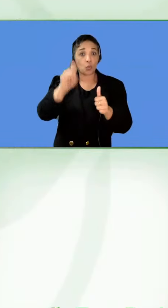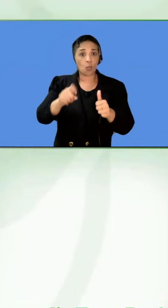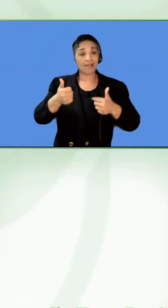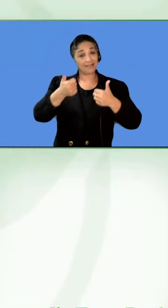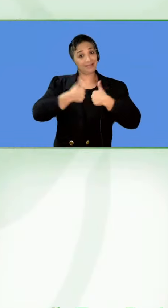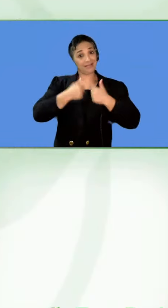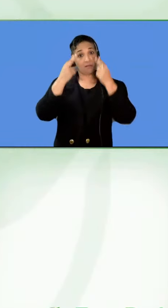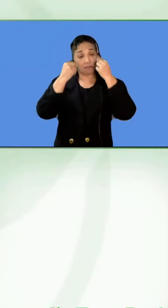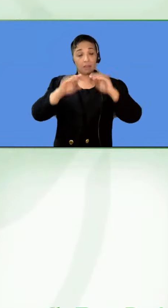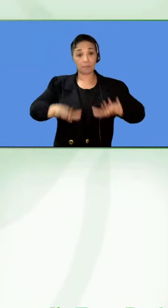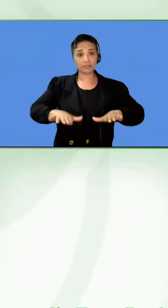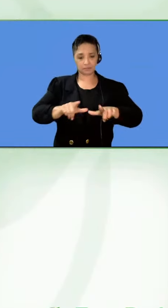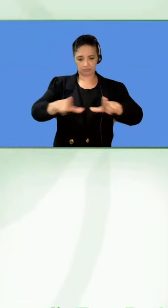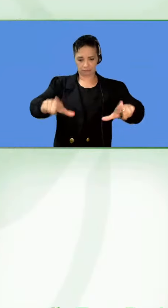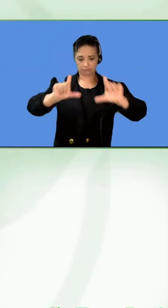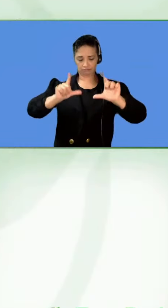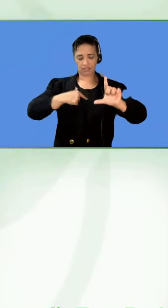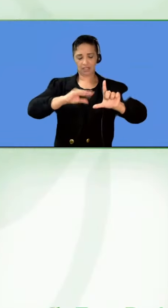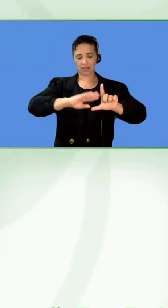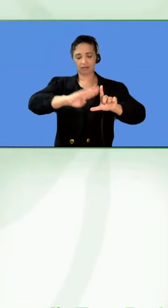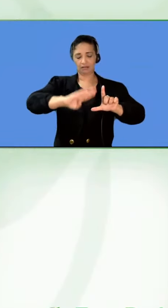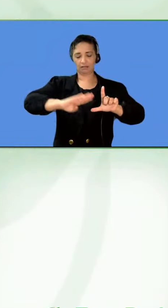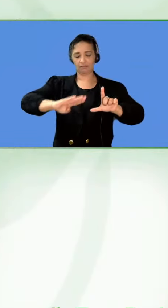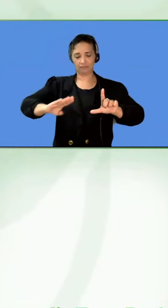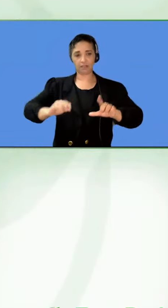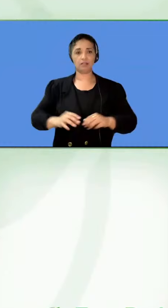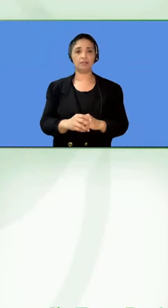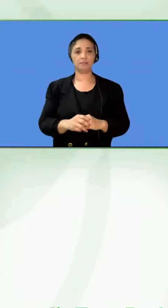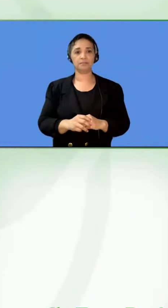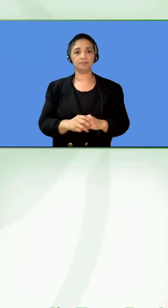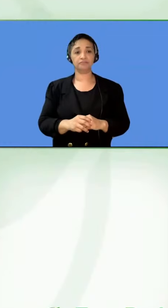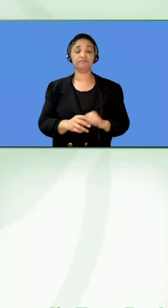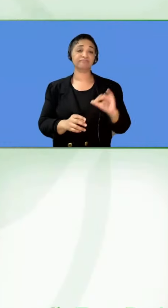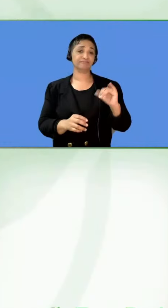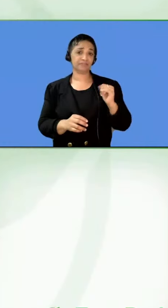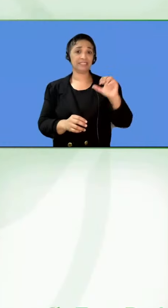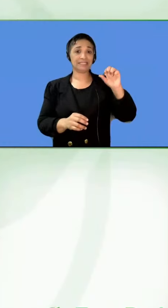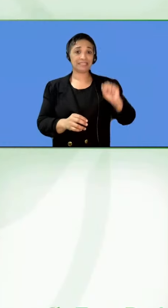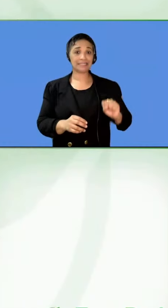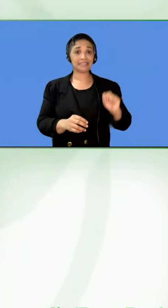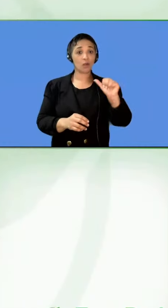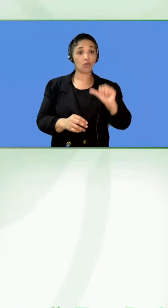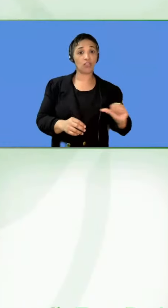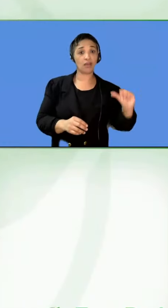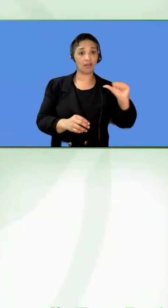In South Asia of course, the Taylor frame is used very widely.